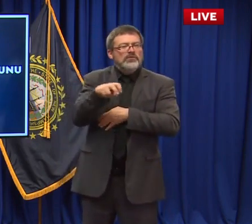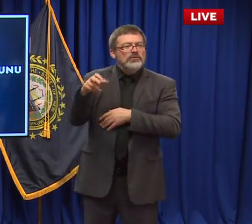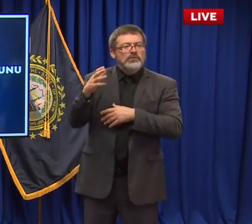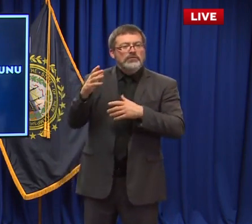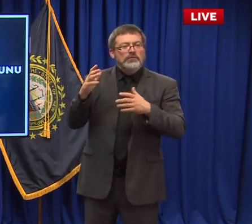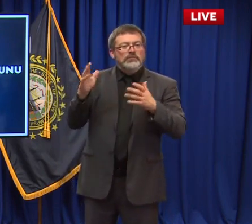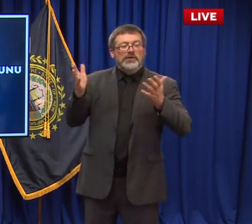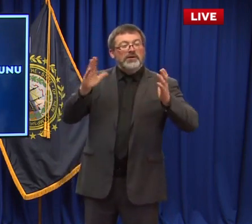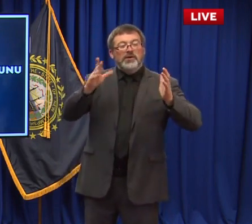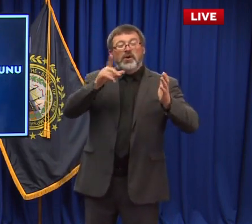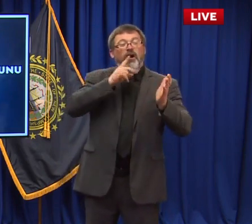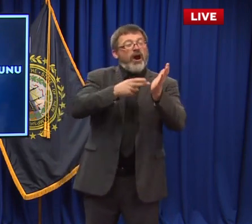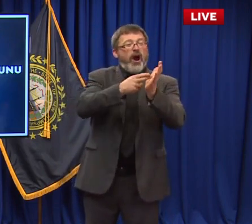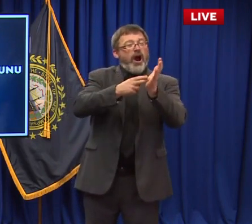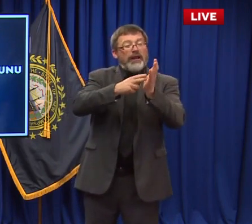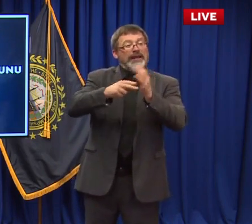COORDINATE AND D.O.T. -- WITH EVERYBODY.